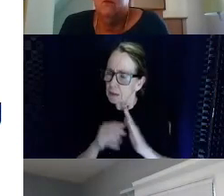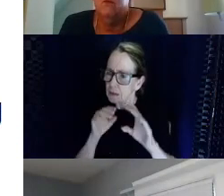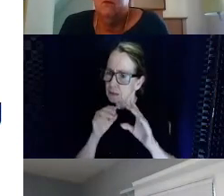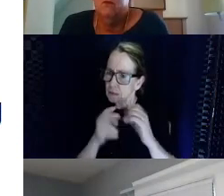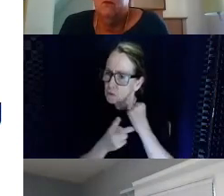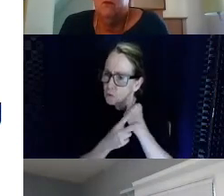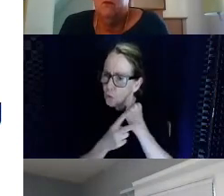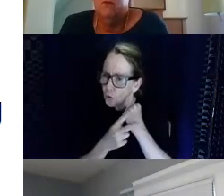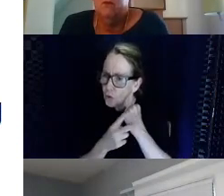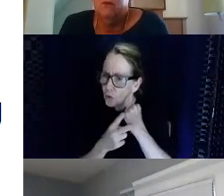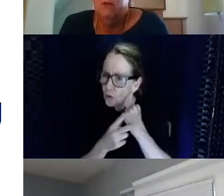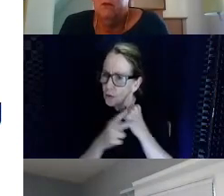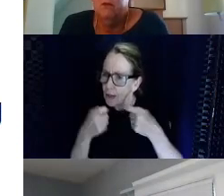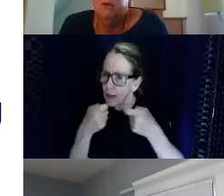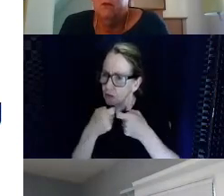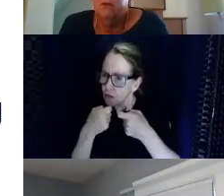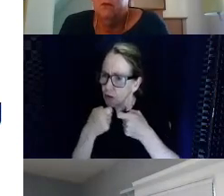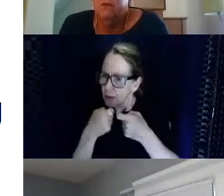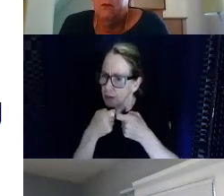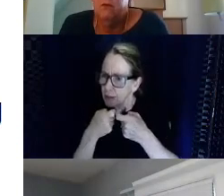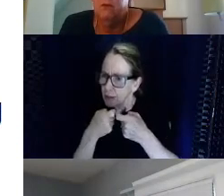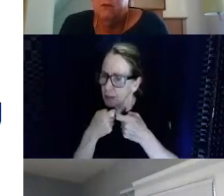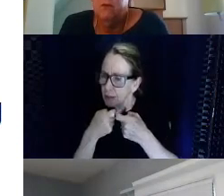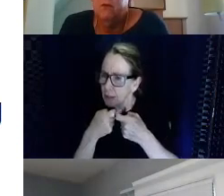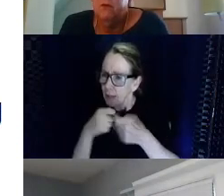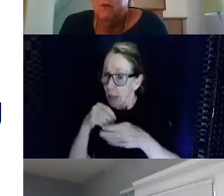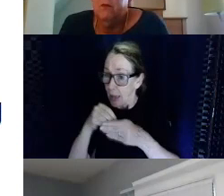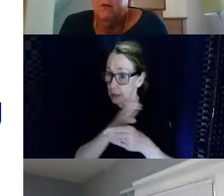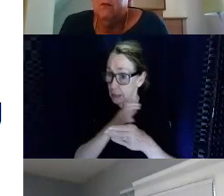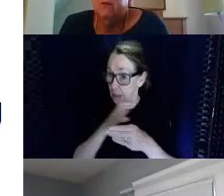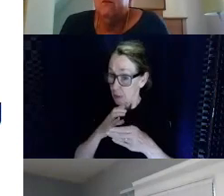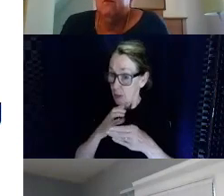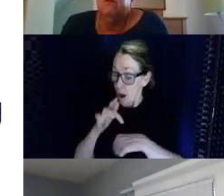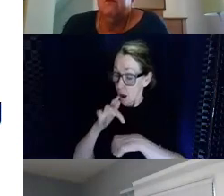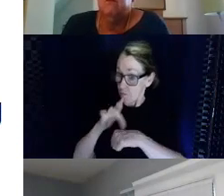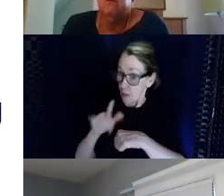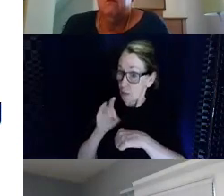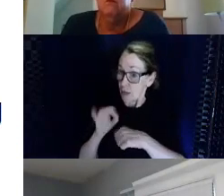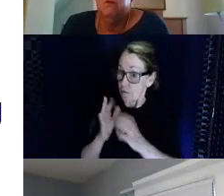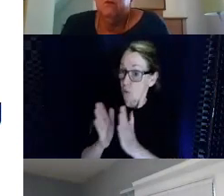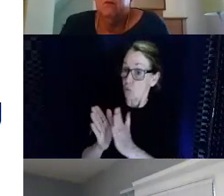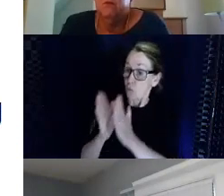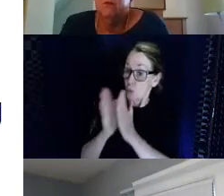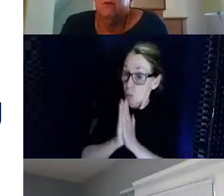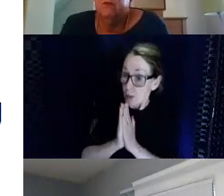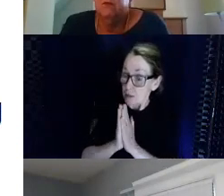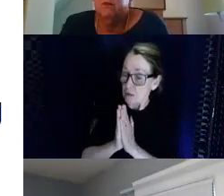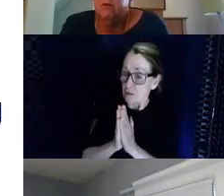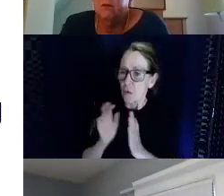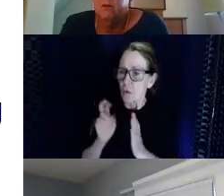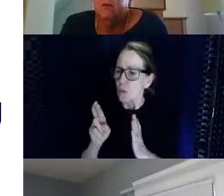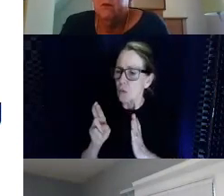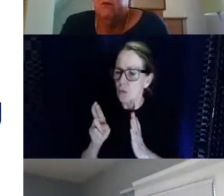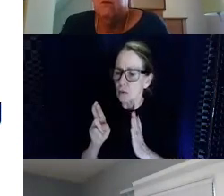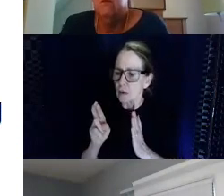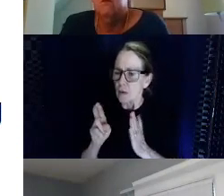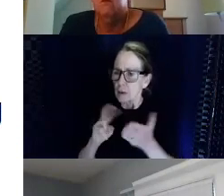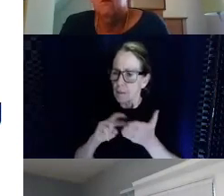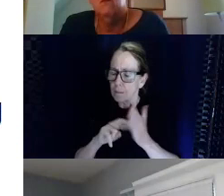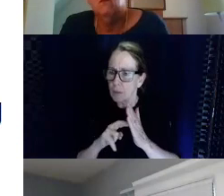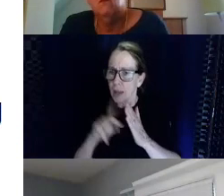ARE THESE, WHEN THEY SAY MADE PUBLICLY AVAILABLE, WHAT DO THEY MEAN BY MADE PUBLICLY AVAILABLE?